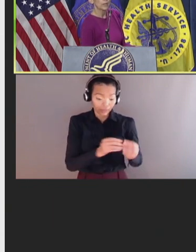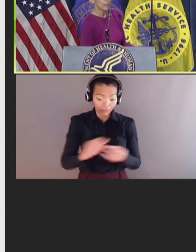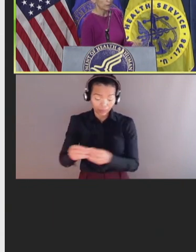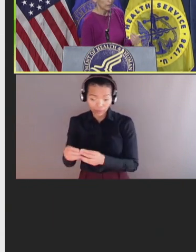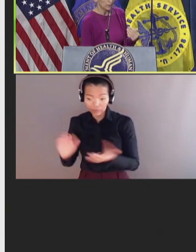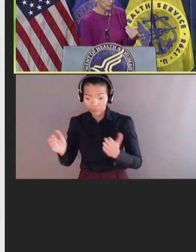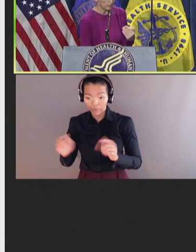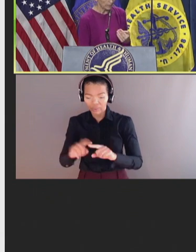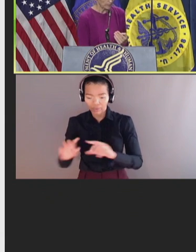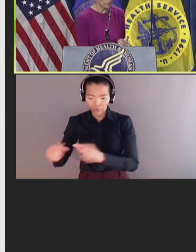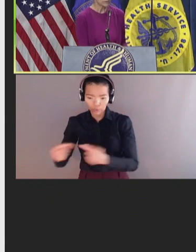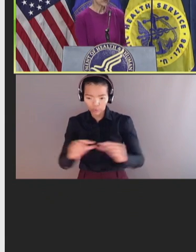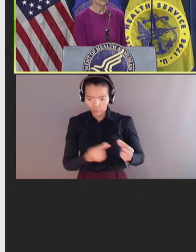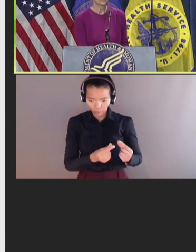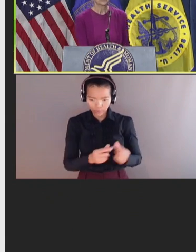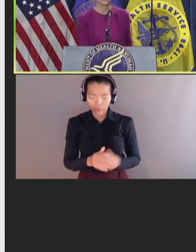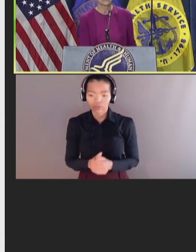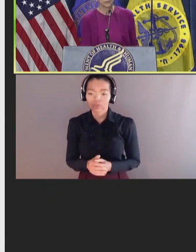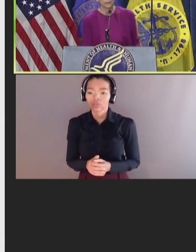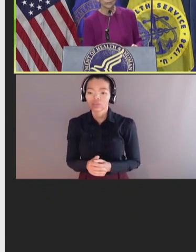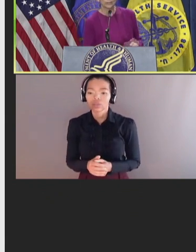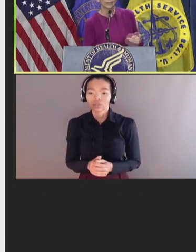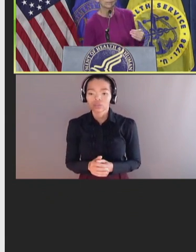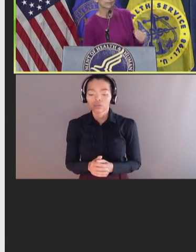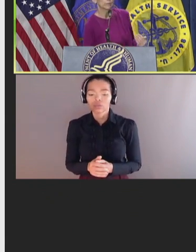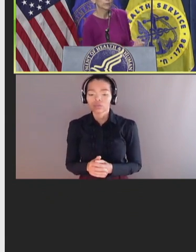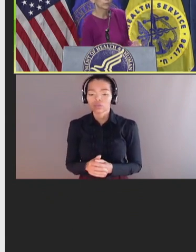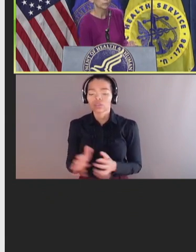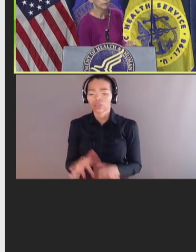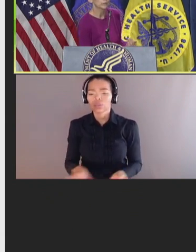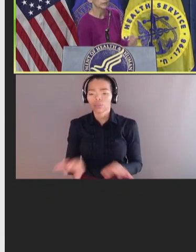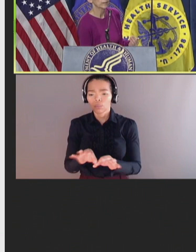Now, there's a particular talking point that's important that came from the group that I wanted